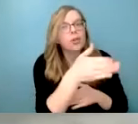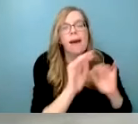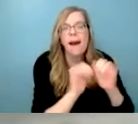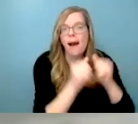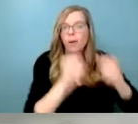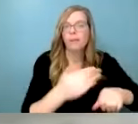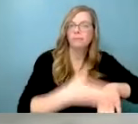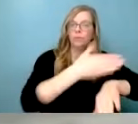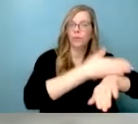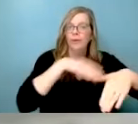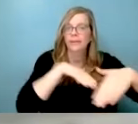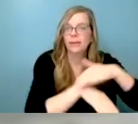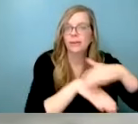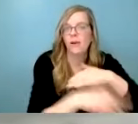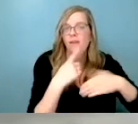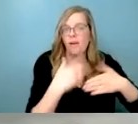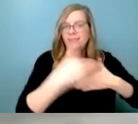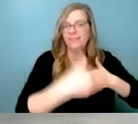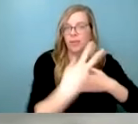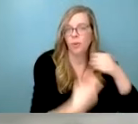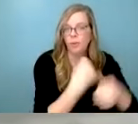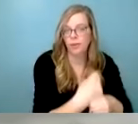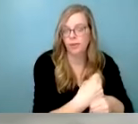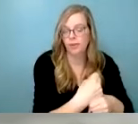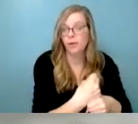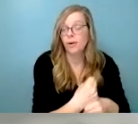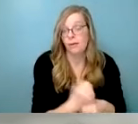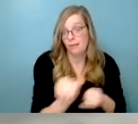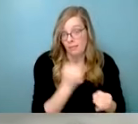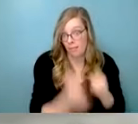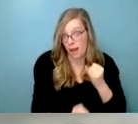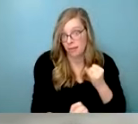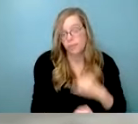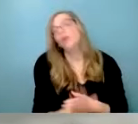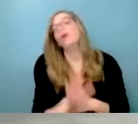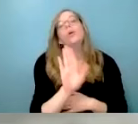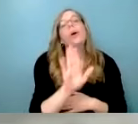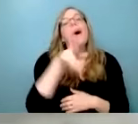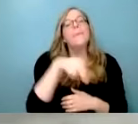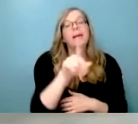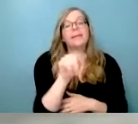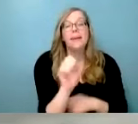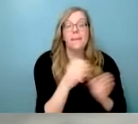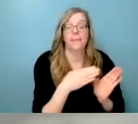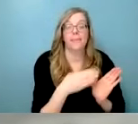next two years lastly make your updated accessibility plan publicly available